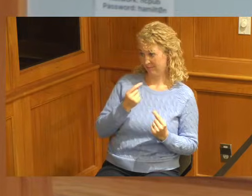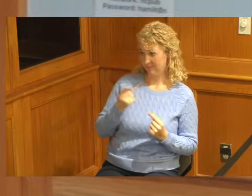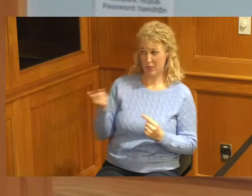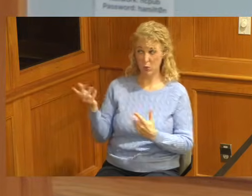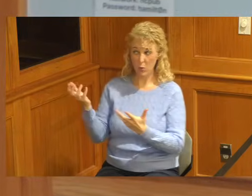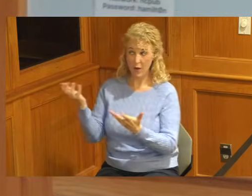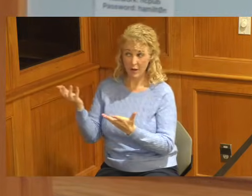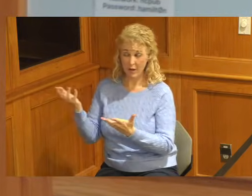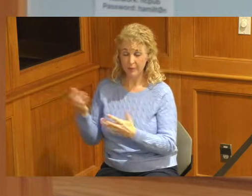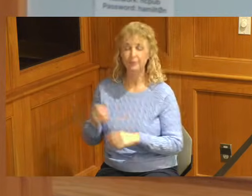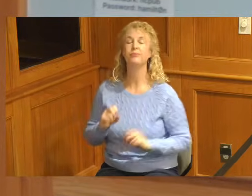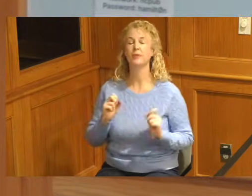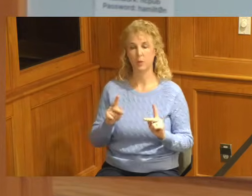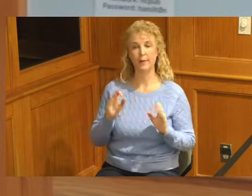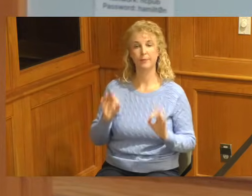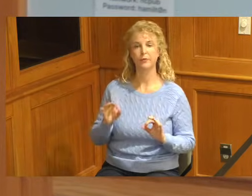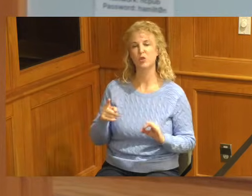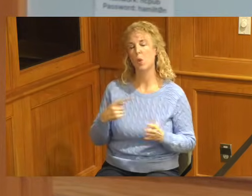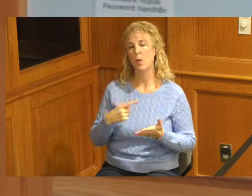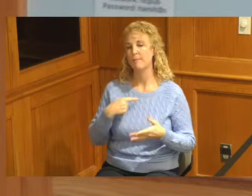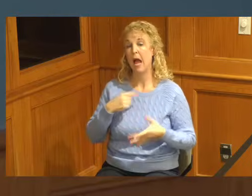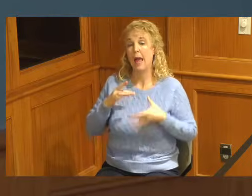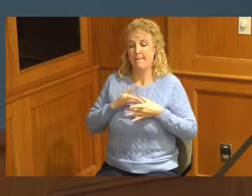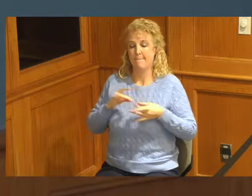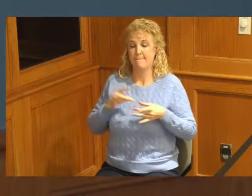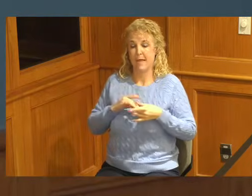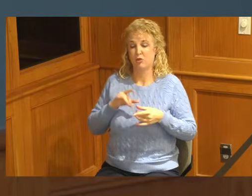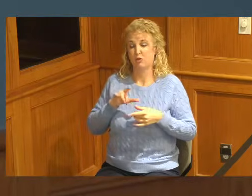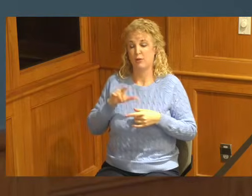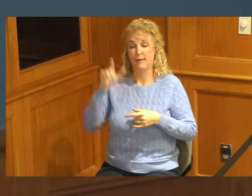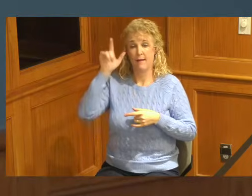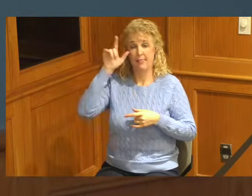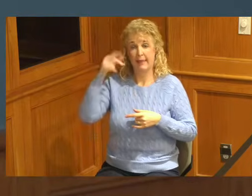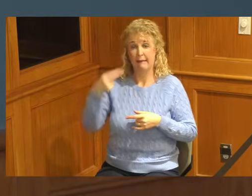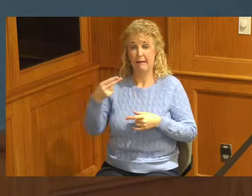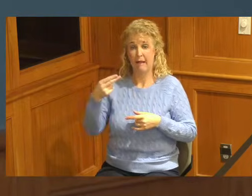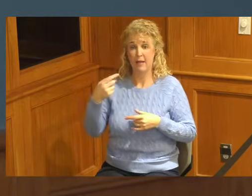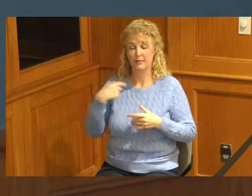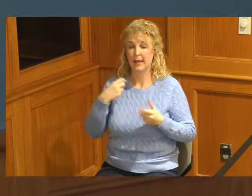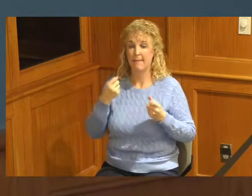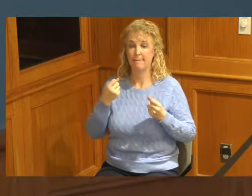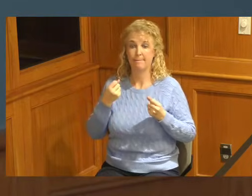And so we talked about Lincoln Heights. Um, and I had mentioned that a lot of pastors have lots of